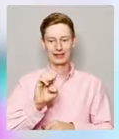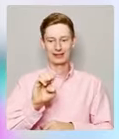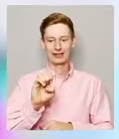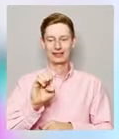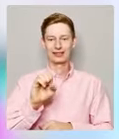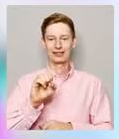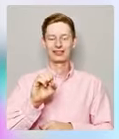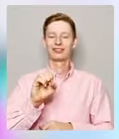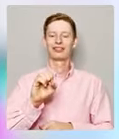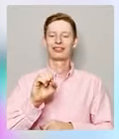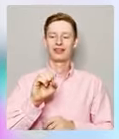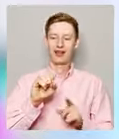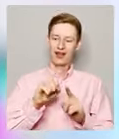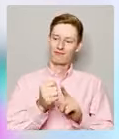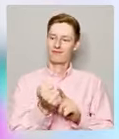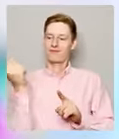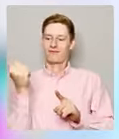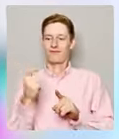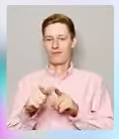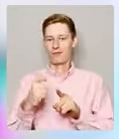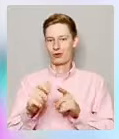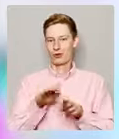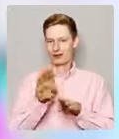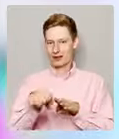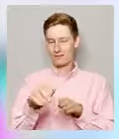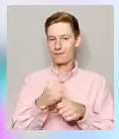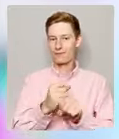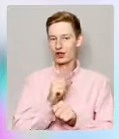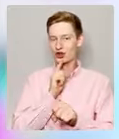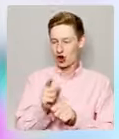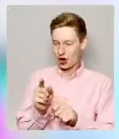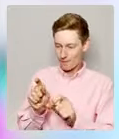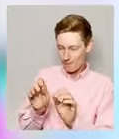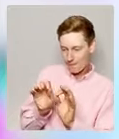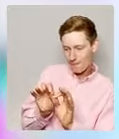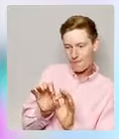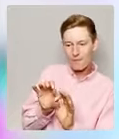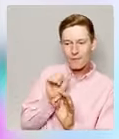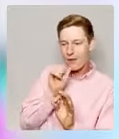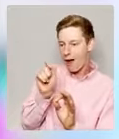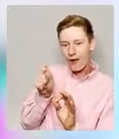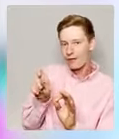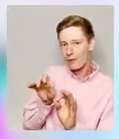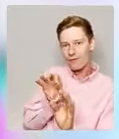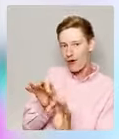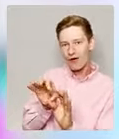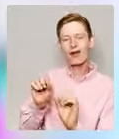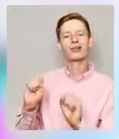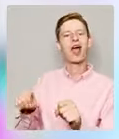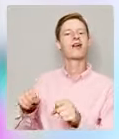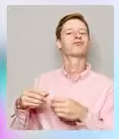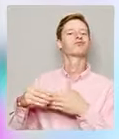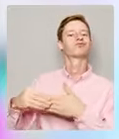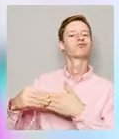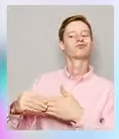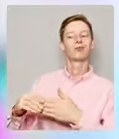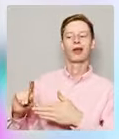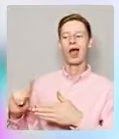we can be generous here around the grab and the motion, so the player doesn't fall just short of properly readying the weapon. Now, there are lots of ways